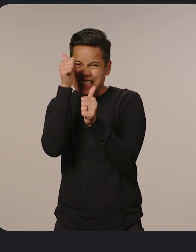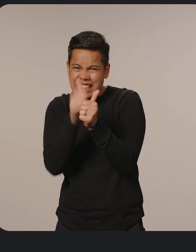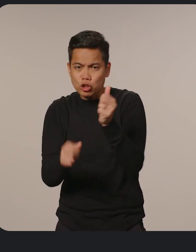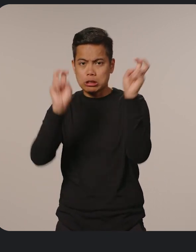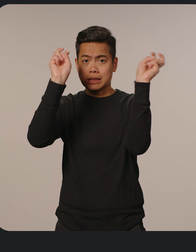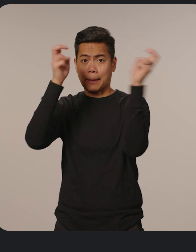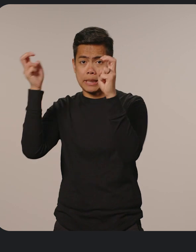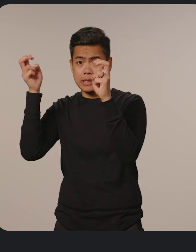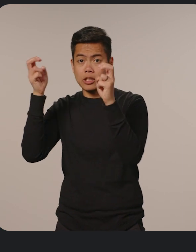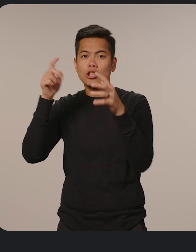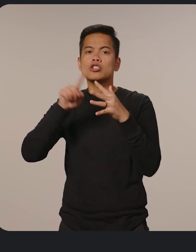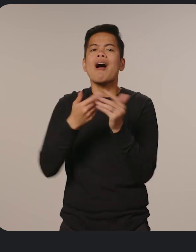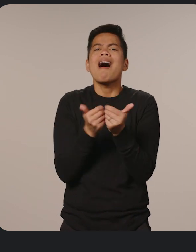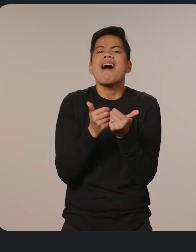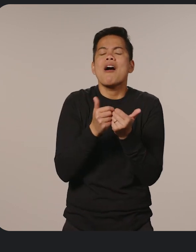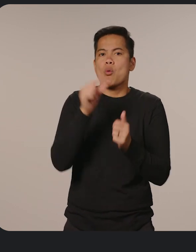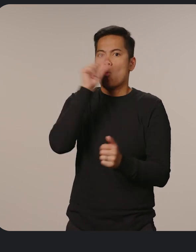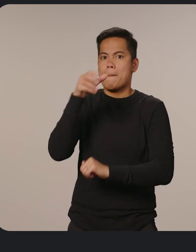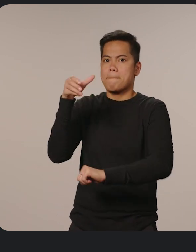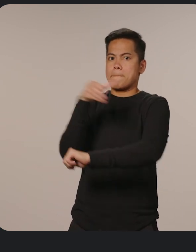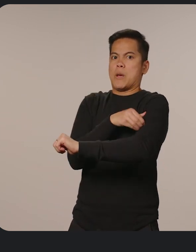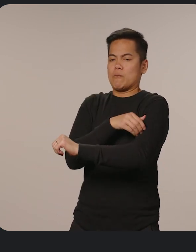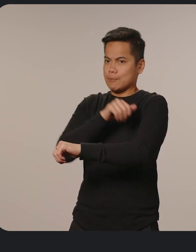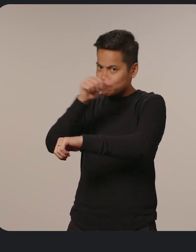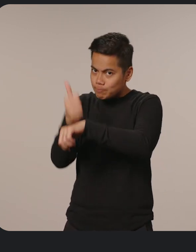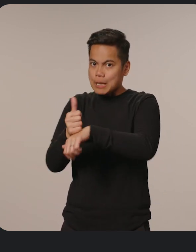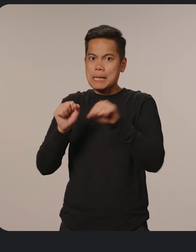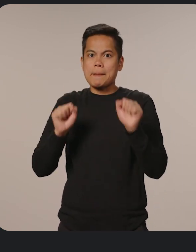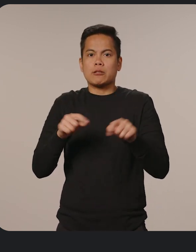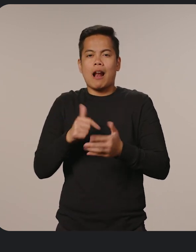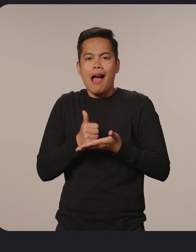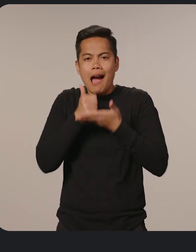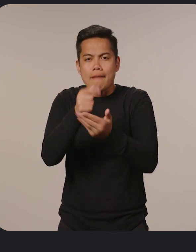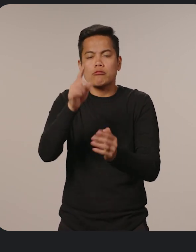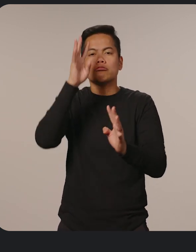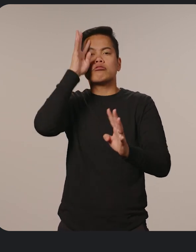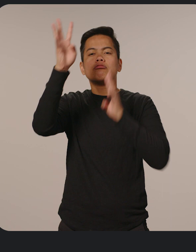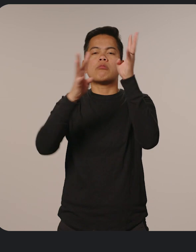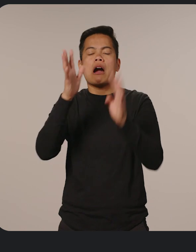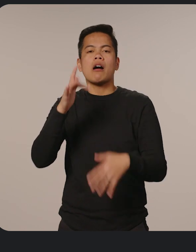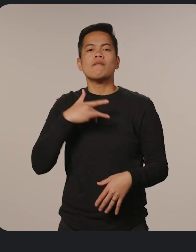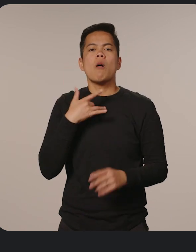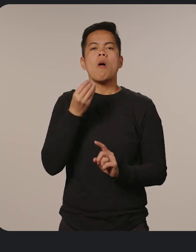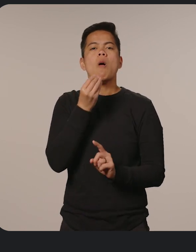can help you create whole-home automation experiences for your users.